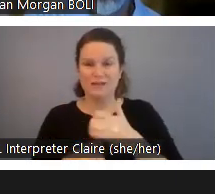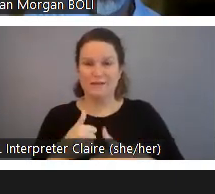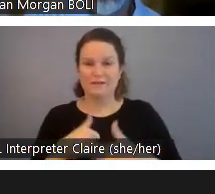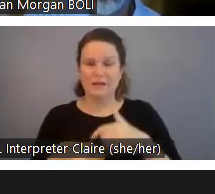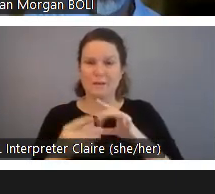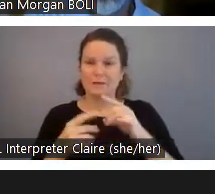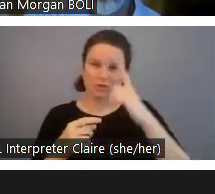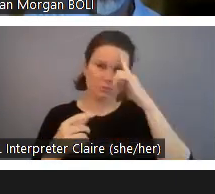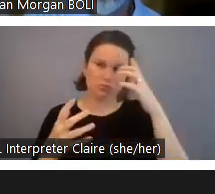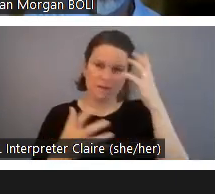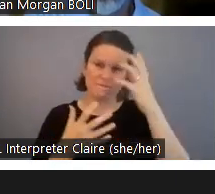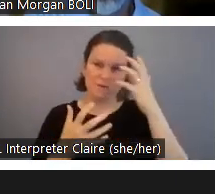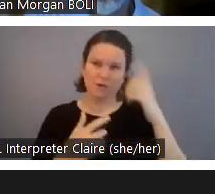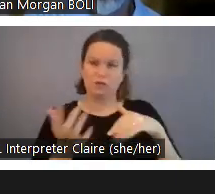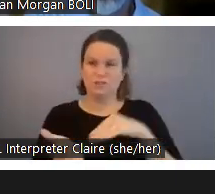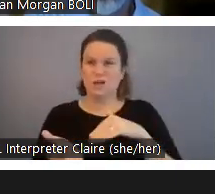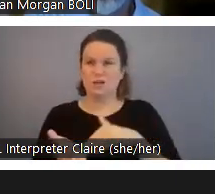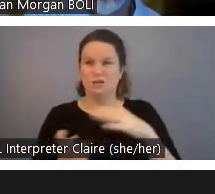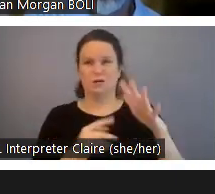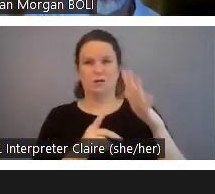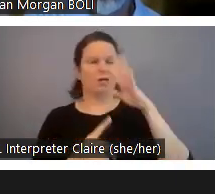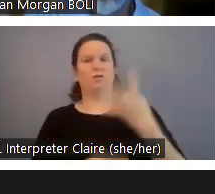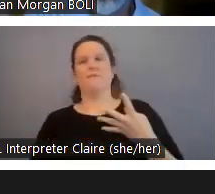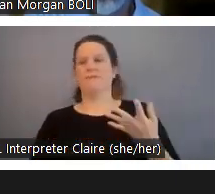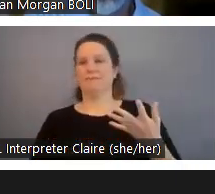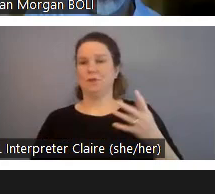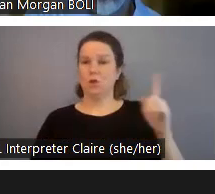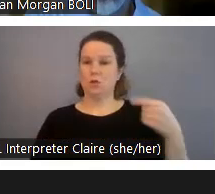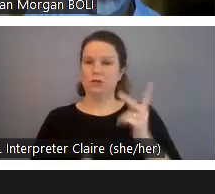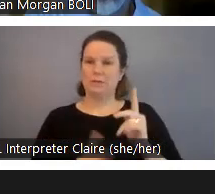fog to a doctor, I get dismissed. The only